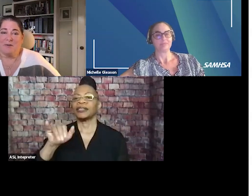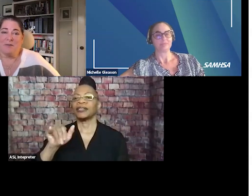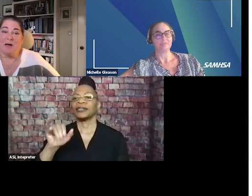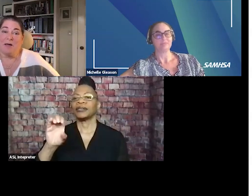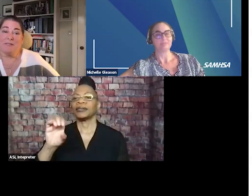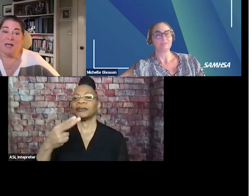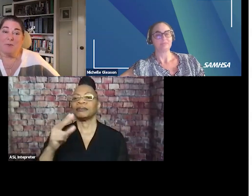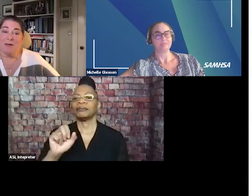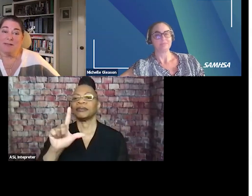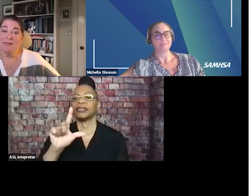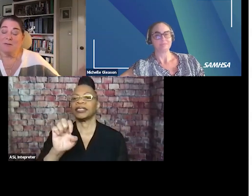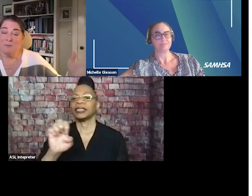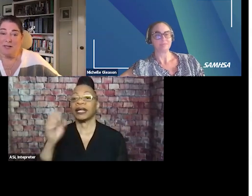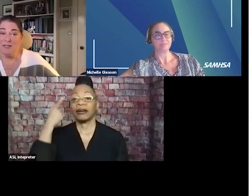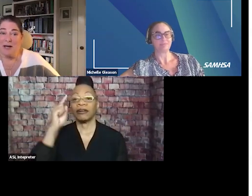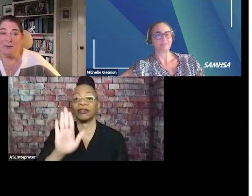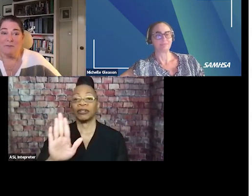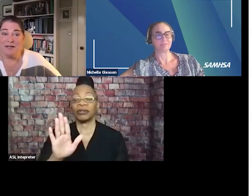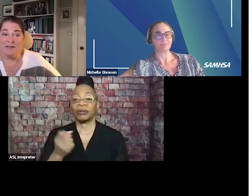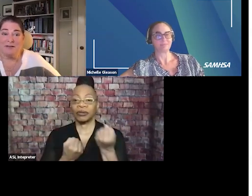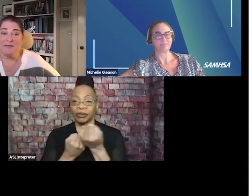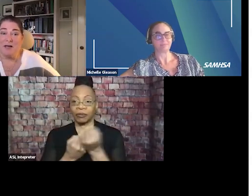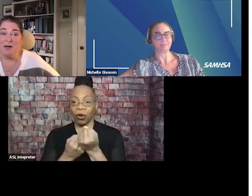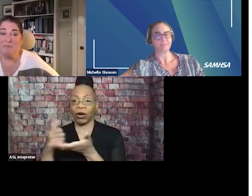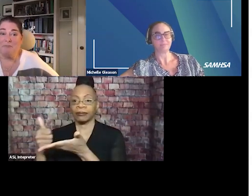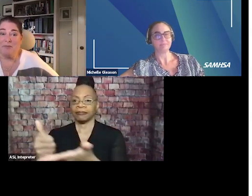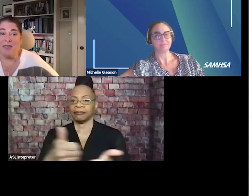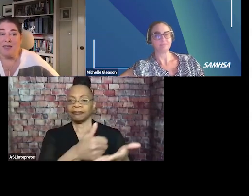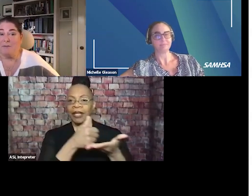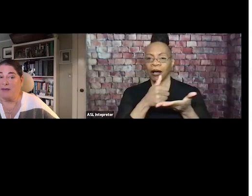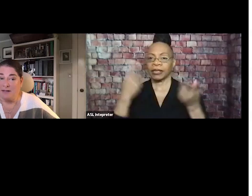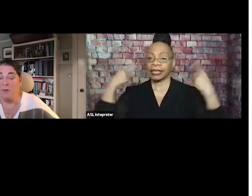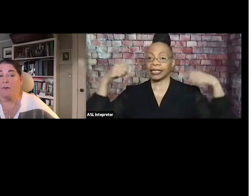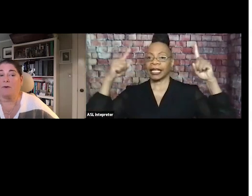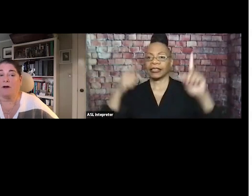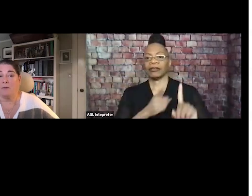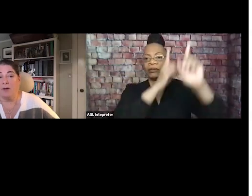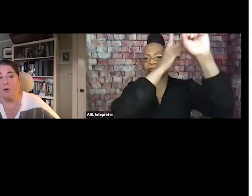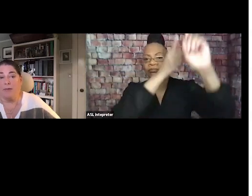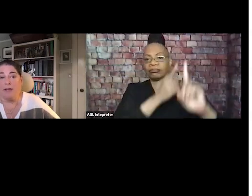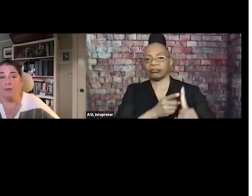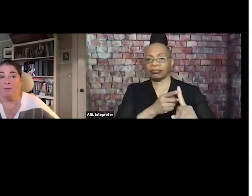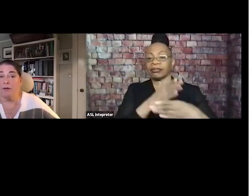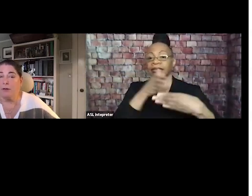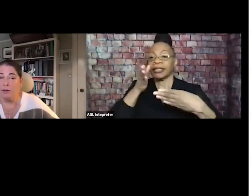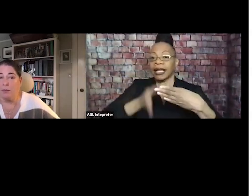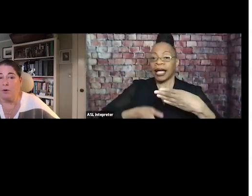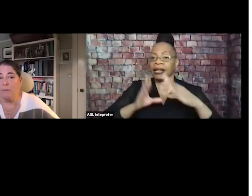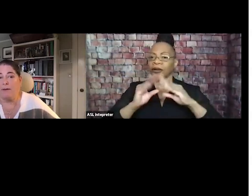So to help us reach our objectives, and by the end of the webinar, we hope that you'll really learn more